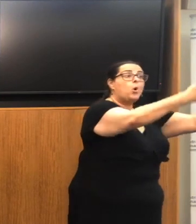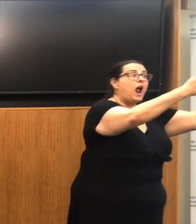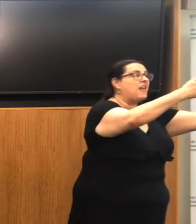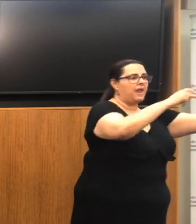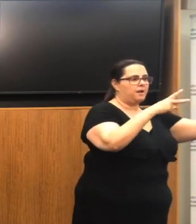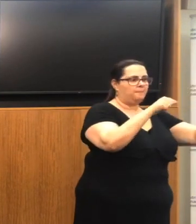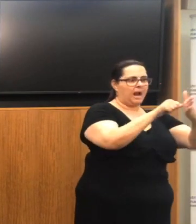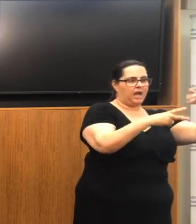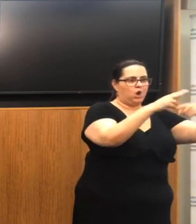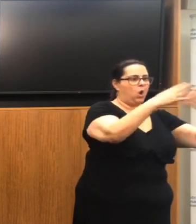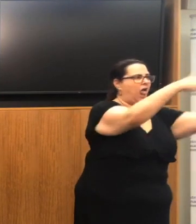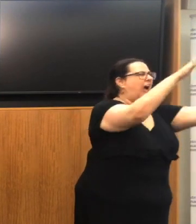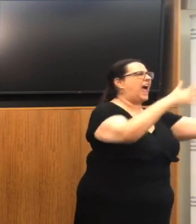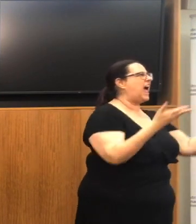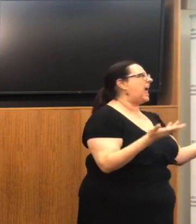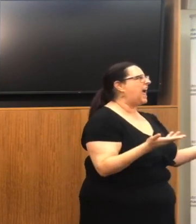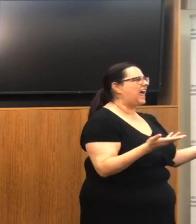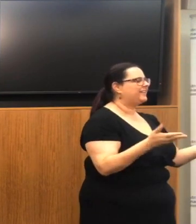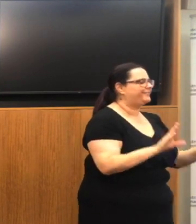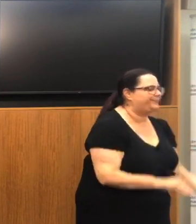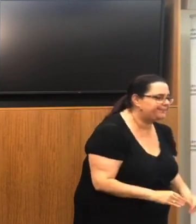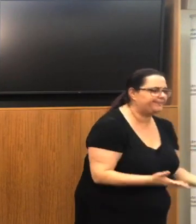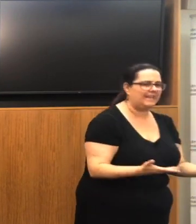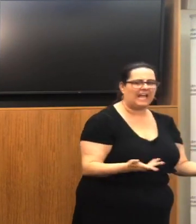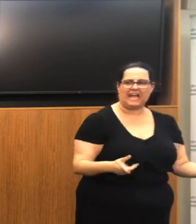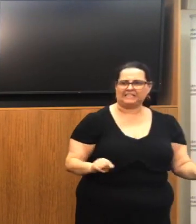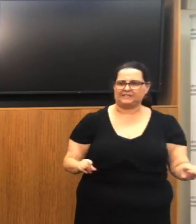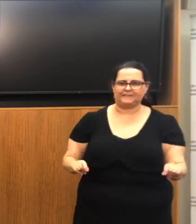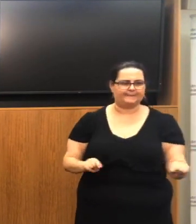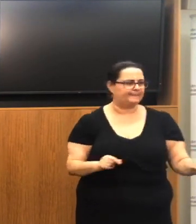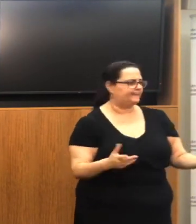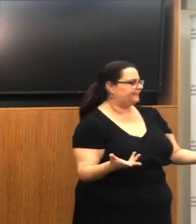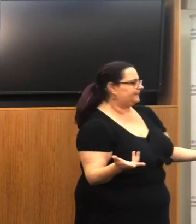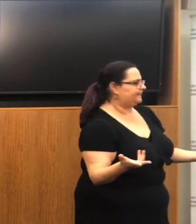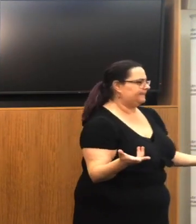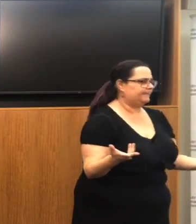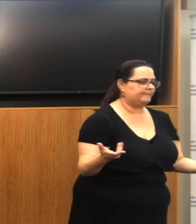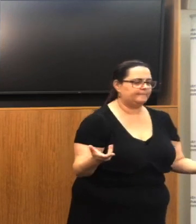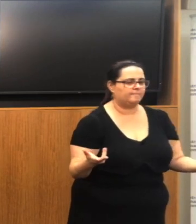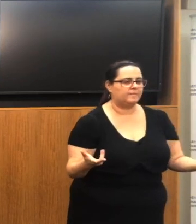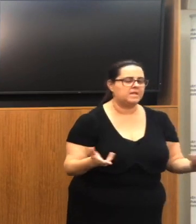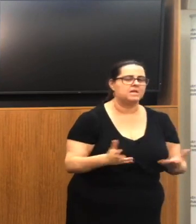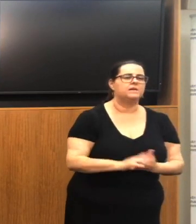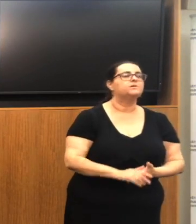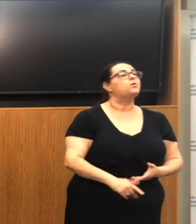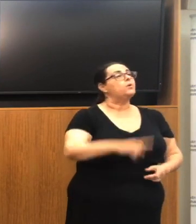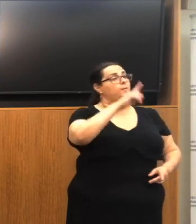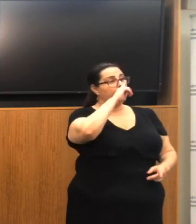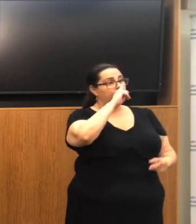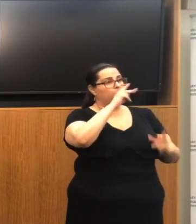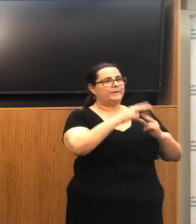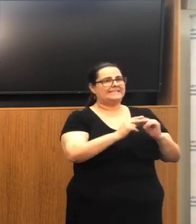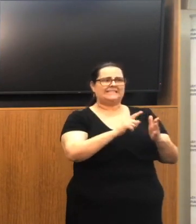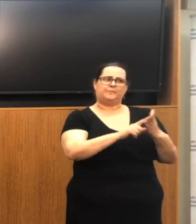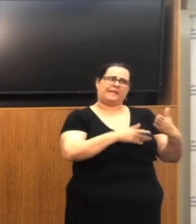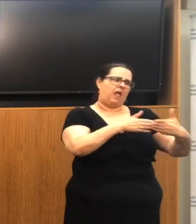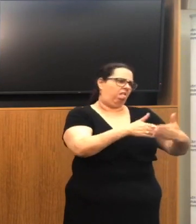are destroyed and we have to start from point one. So, people with disability, I'm having a difficult time